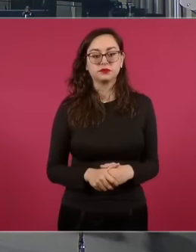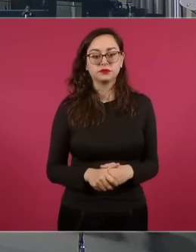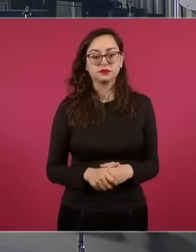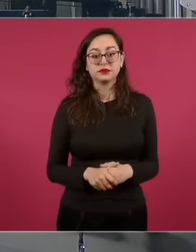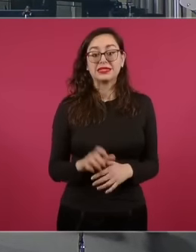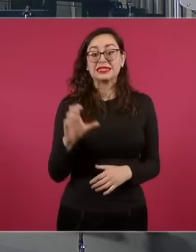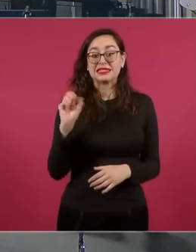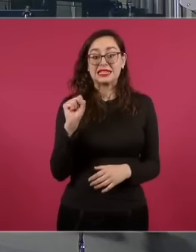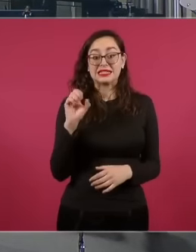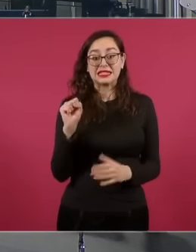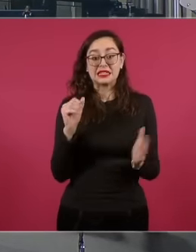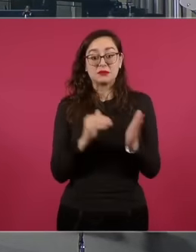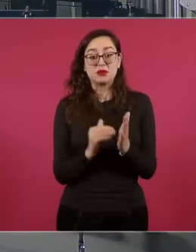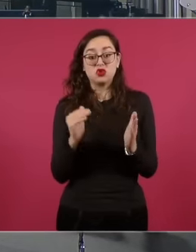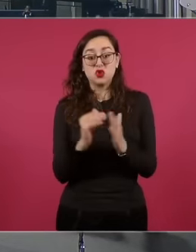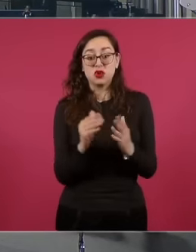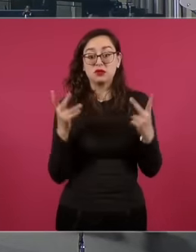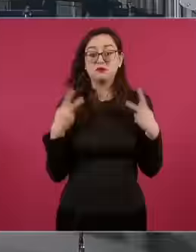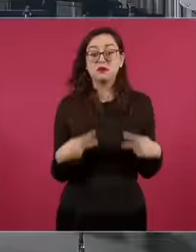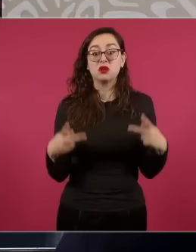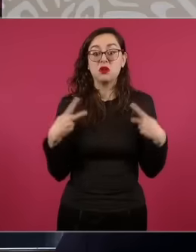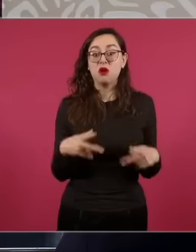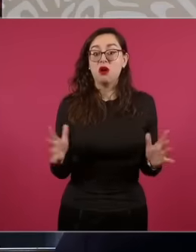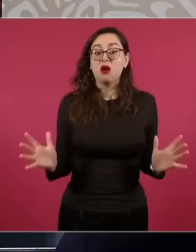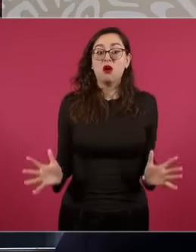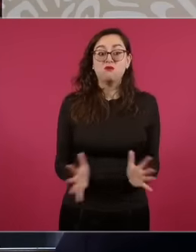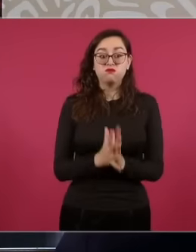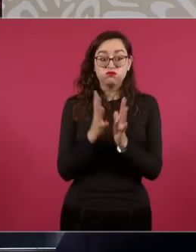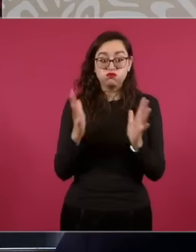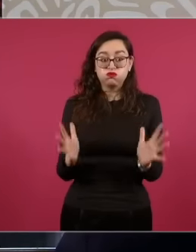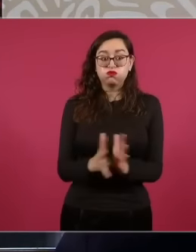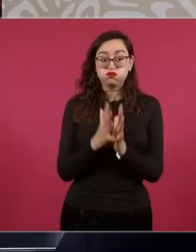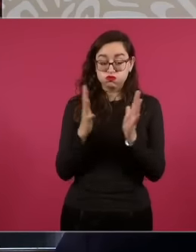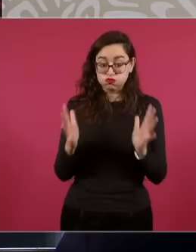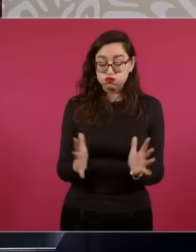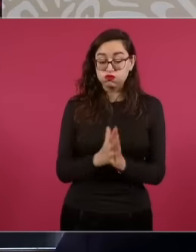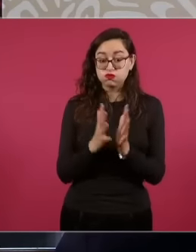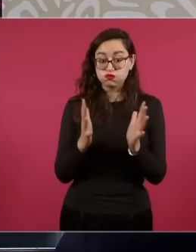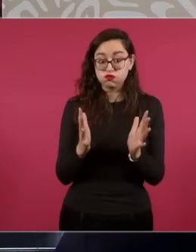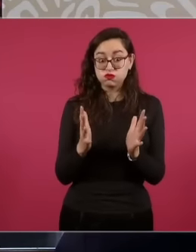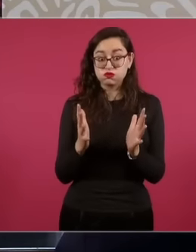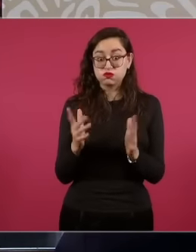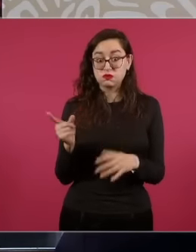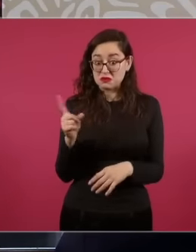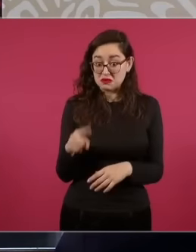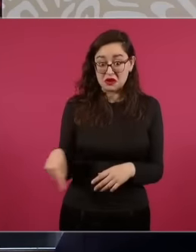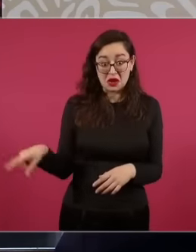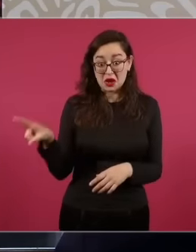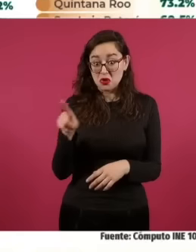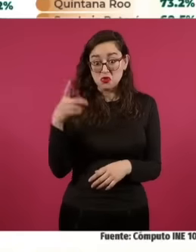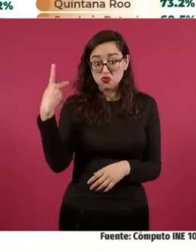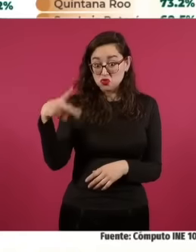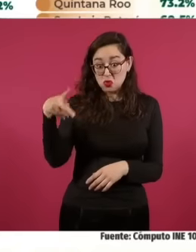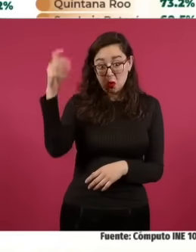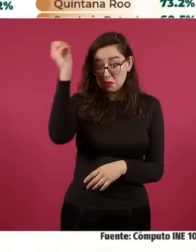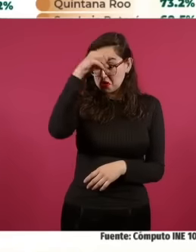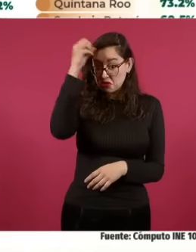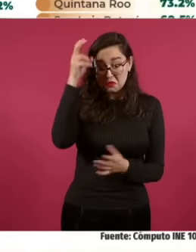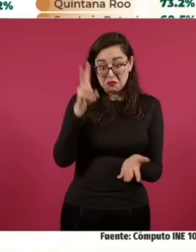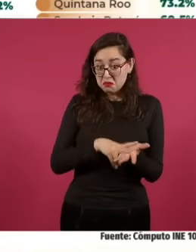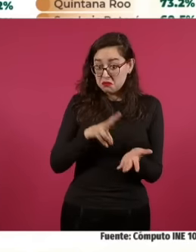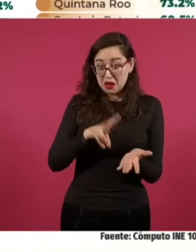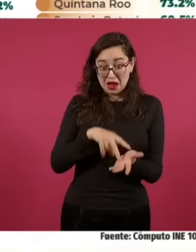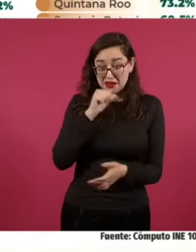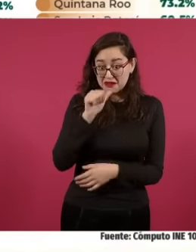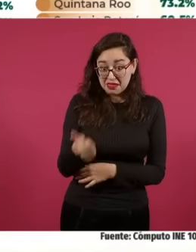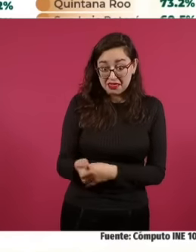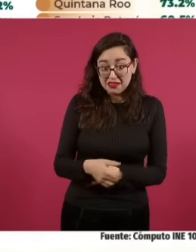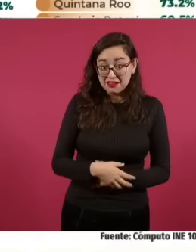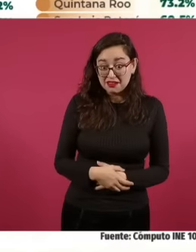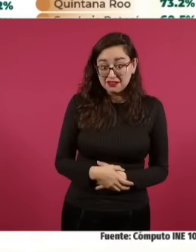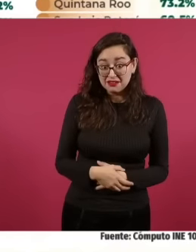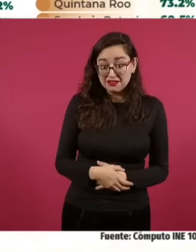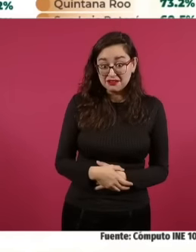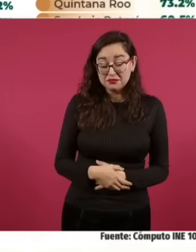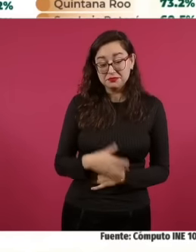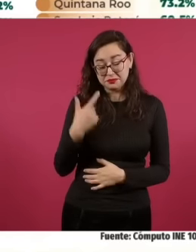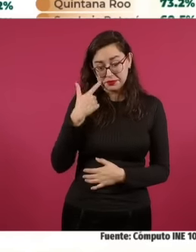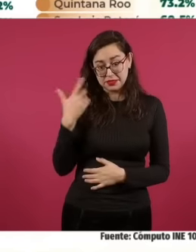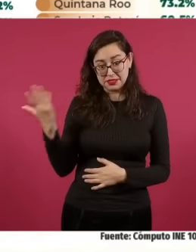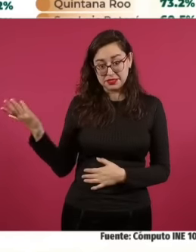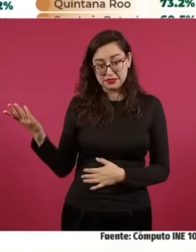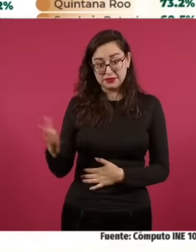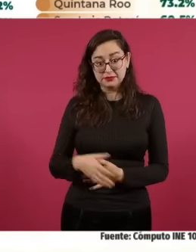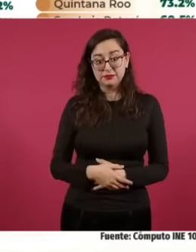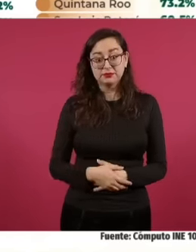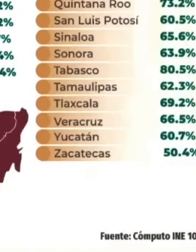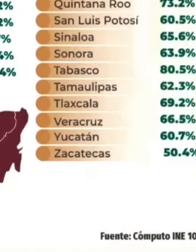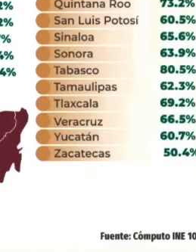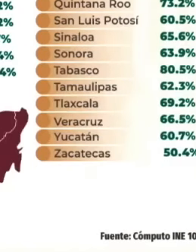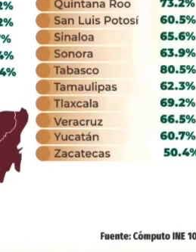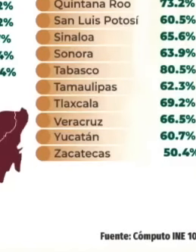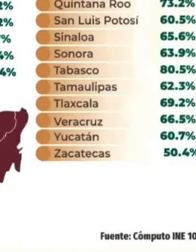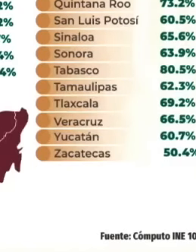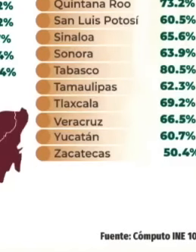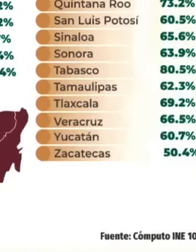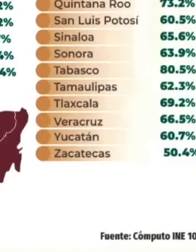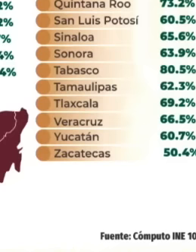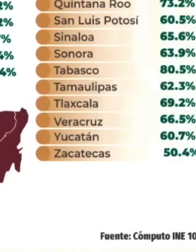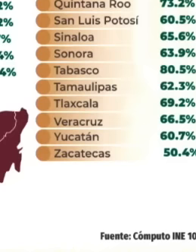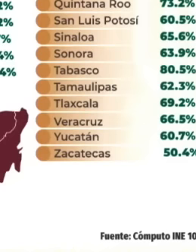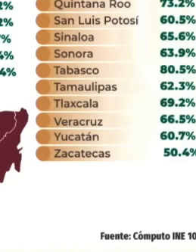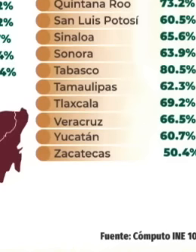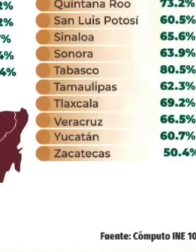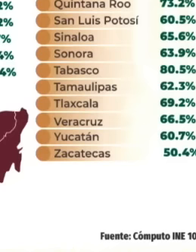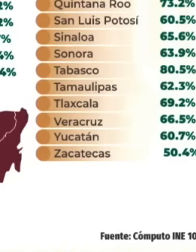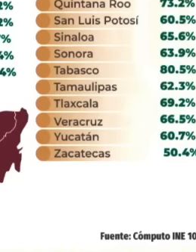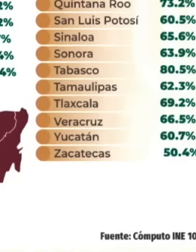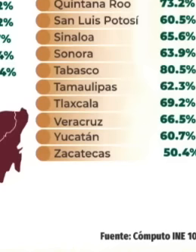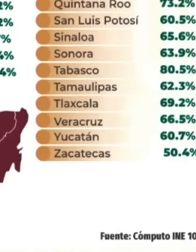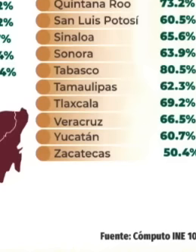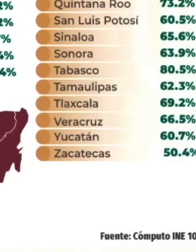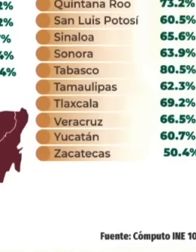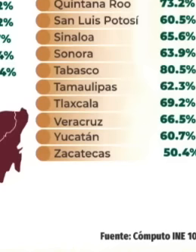participated are not going to be taken into account, it is the first time in history that in